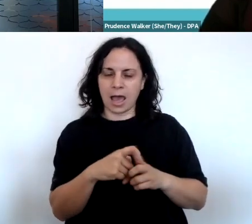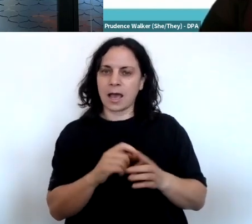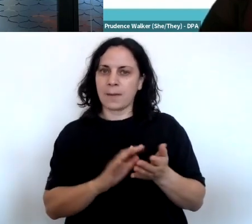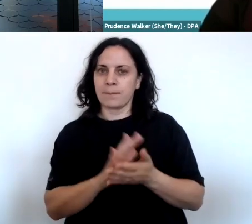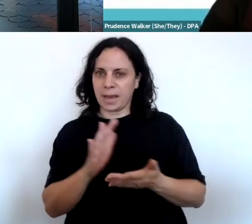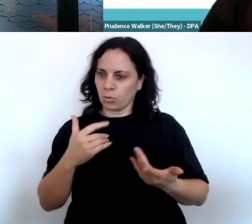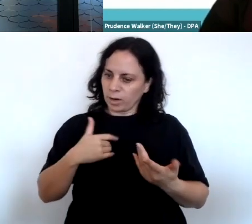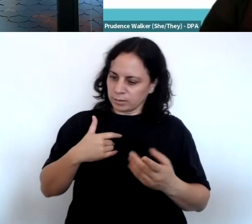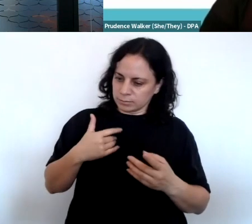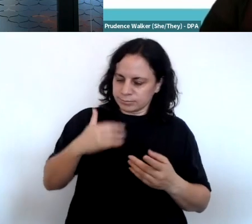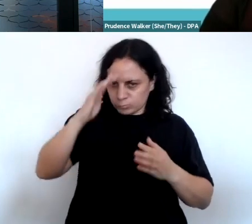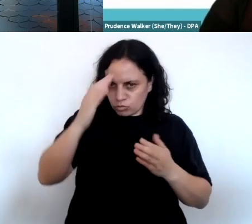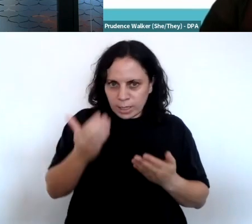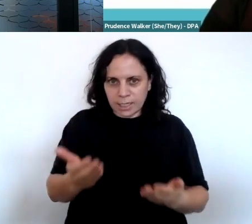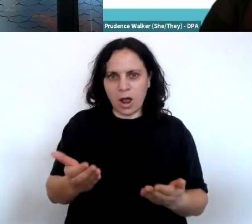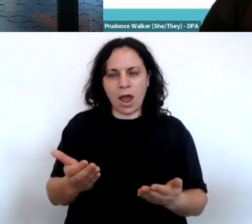and give us responsibility